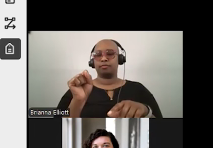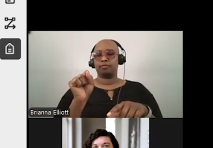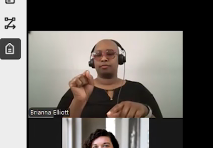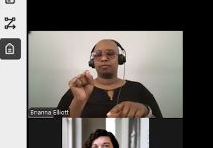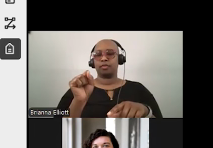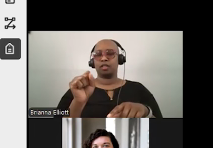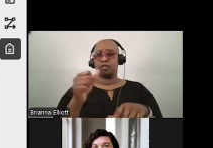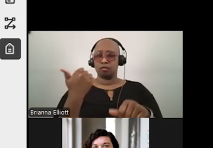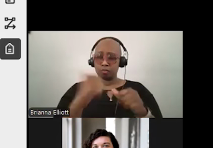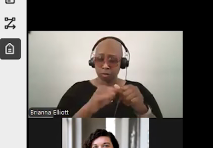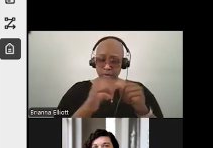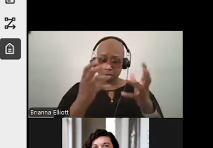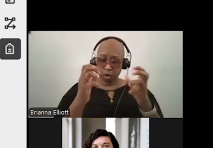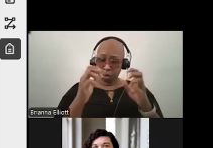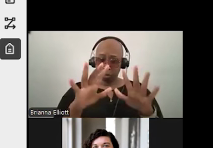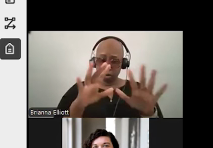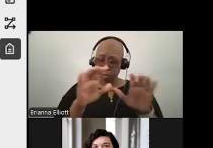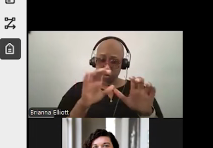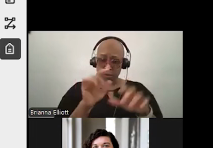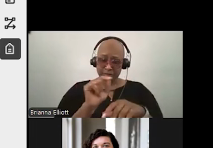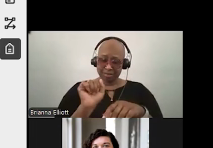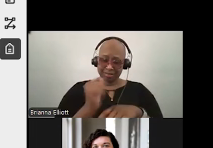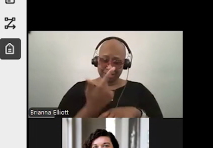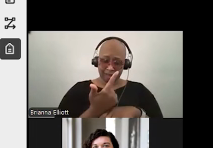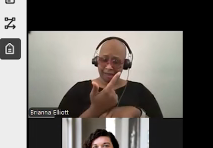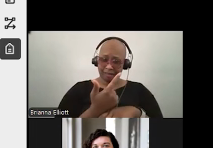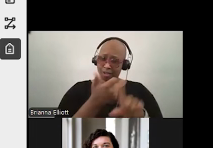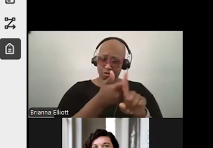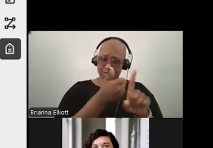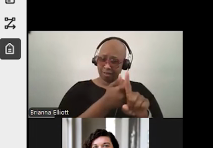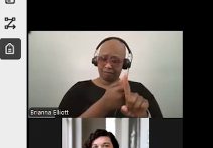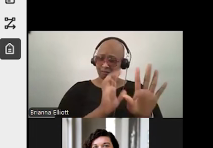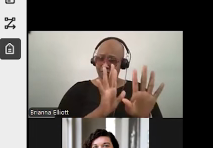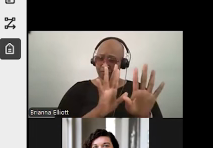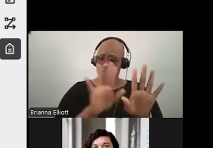tag things by yourself? It's going to be a whole pain. Please look at this. This is a whole pain.